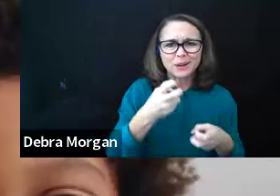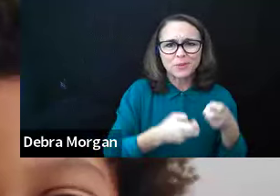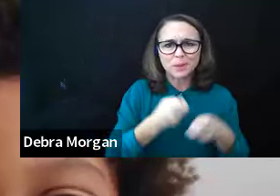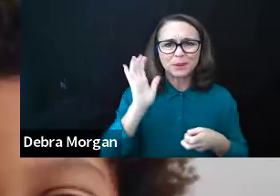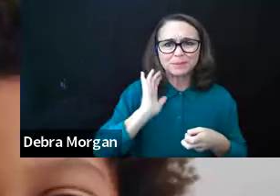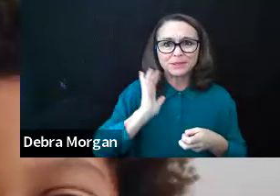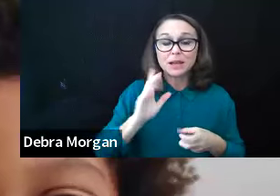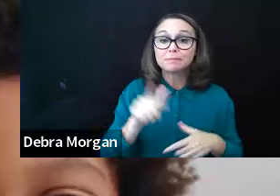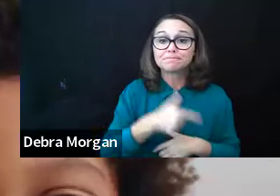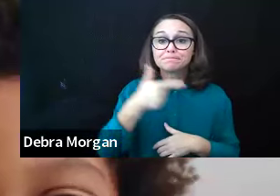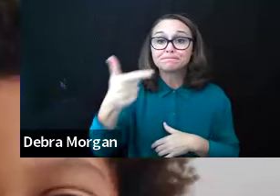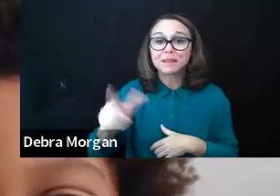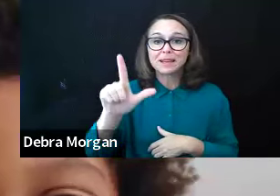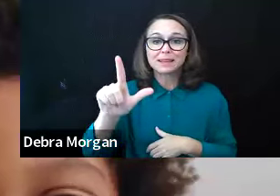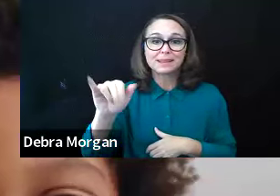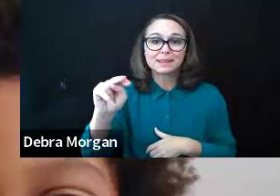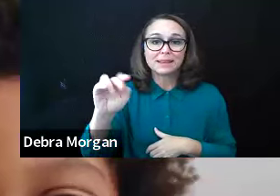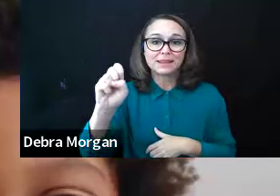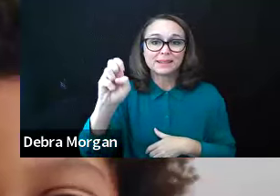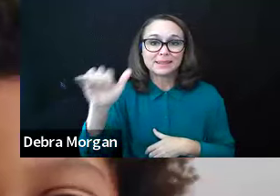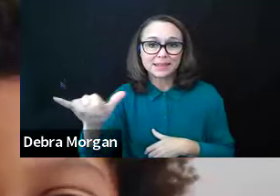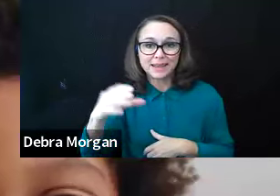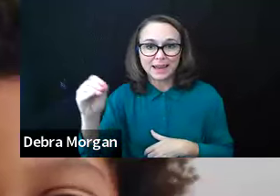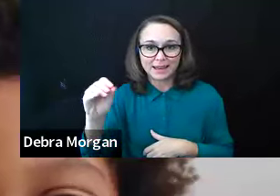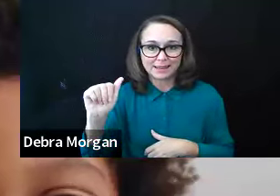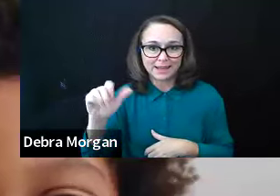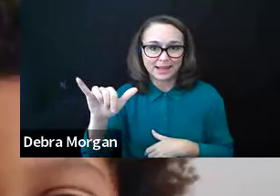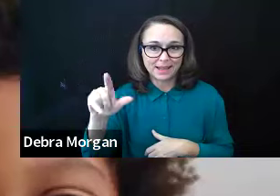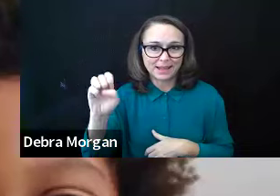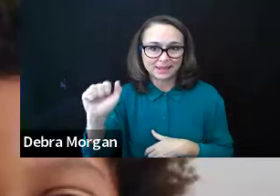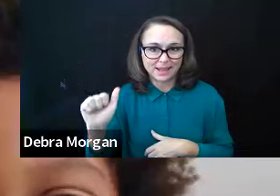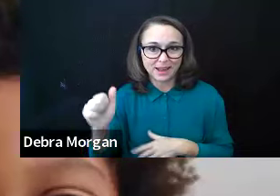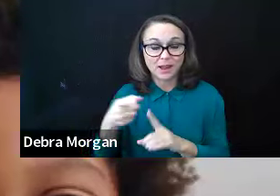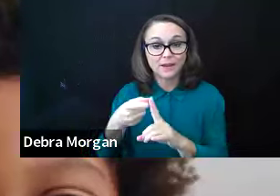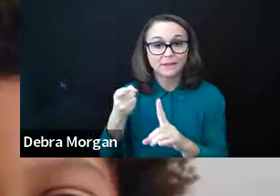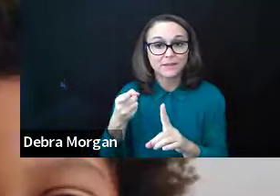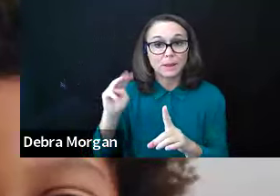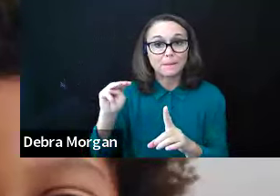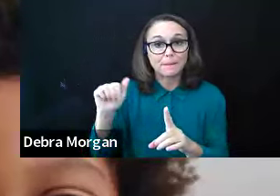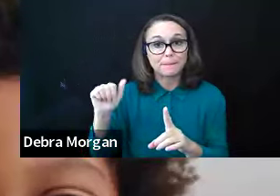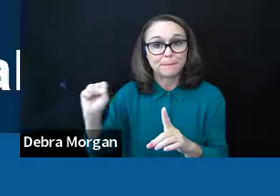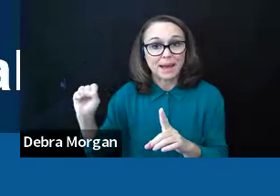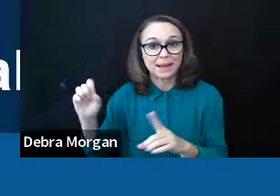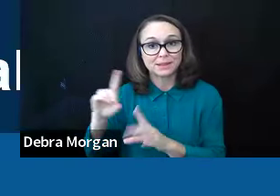it over to Lindsay and Alyssa from who are from Massachusetts Department of Public Health, which